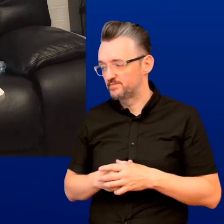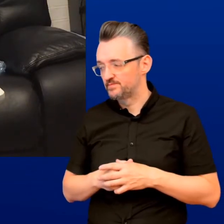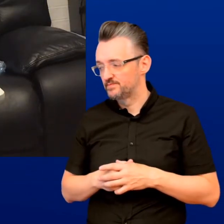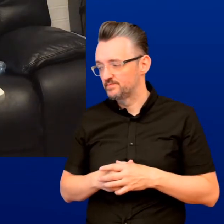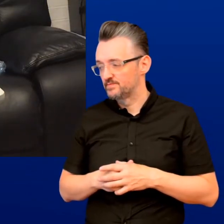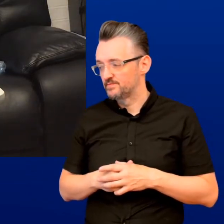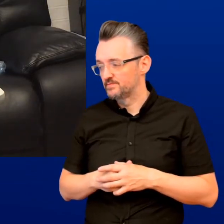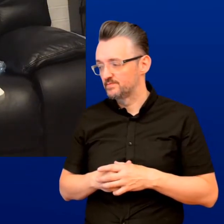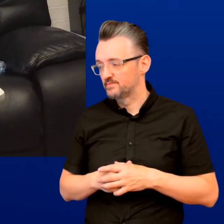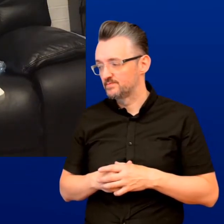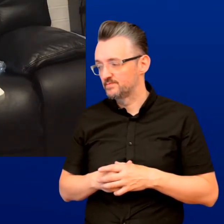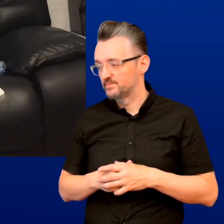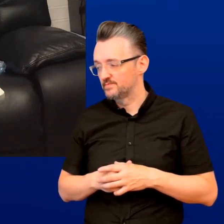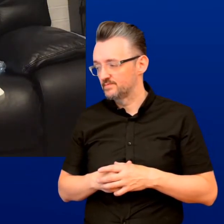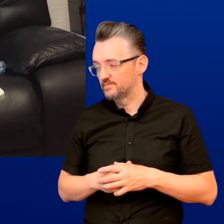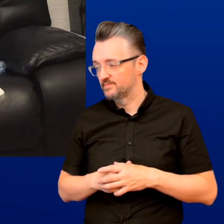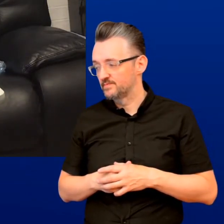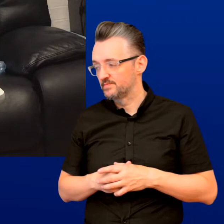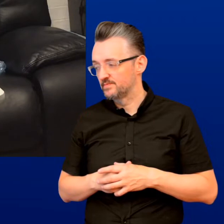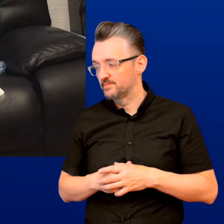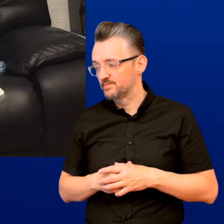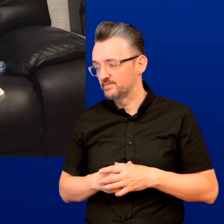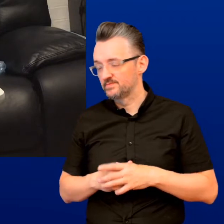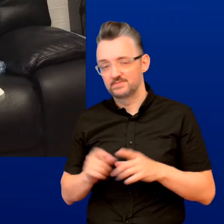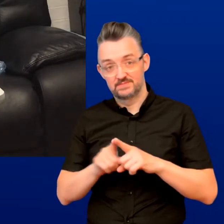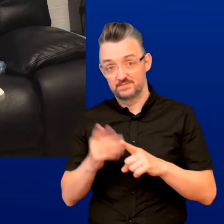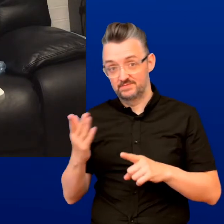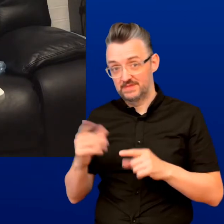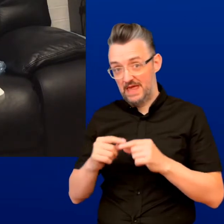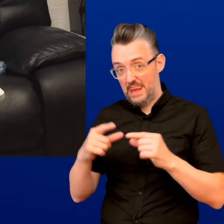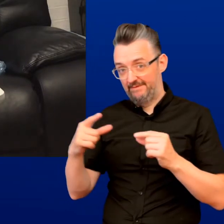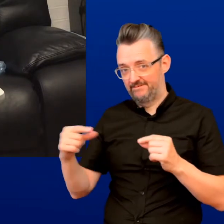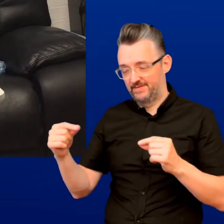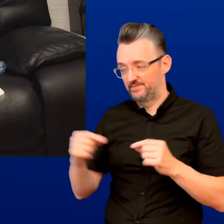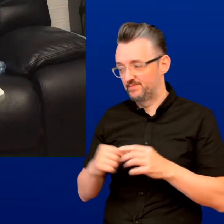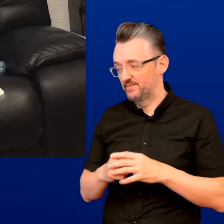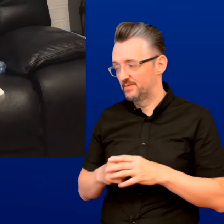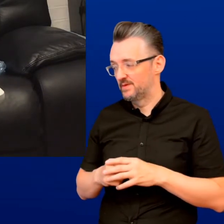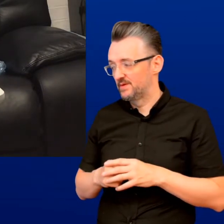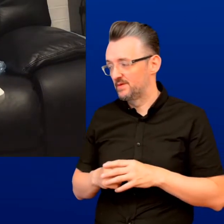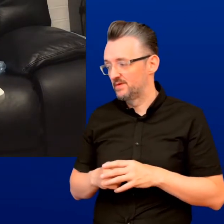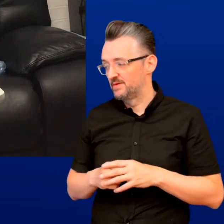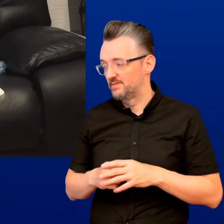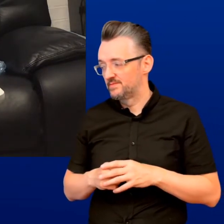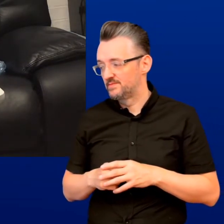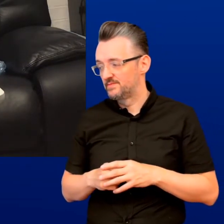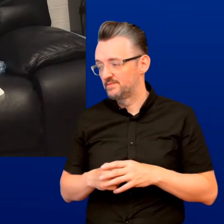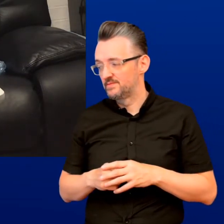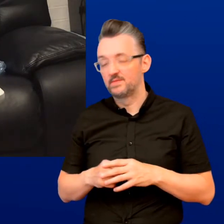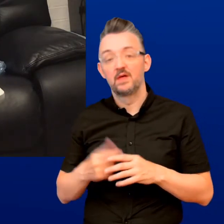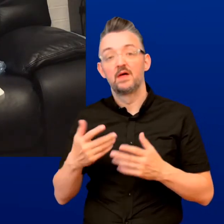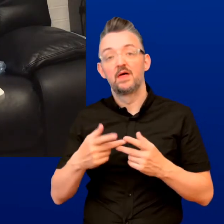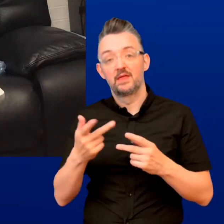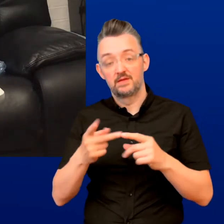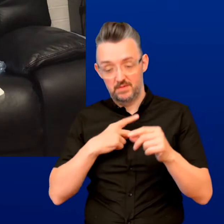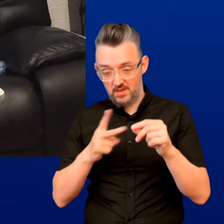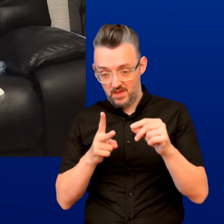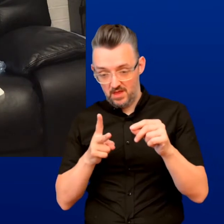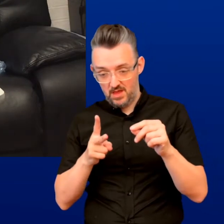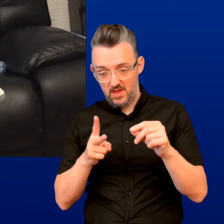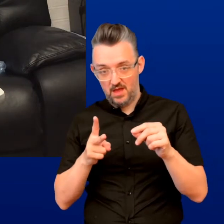I drew a leaf .That's the leaf there ... and then I cut it off my strip.